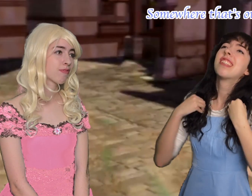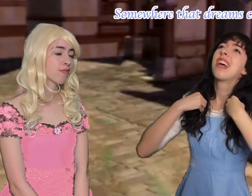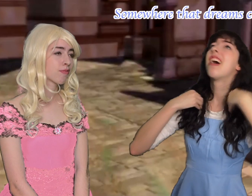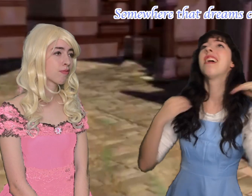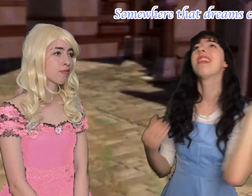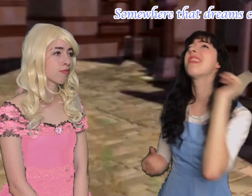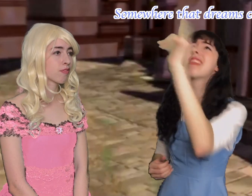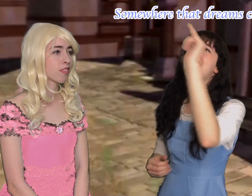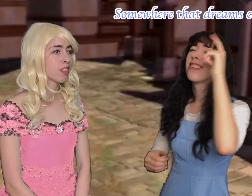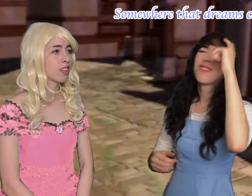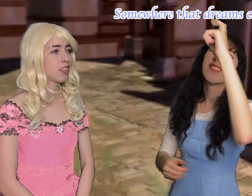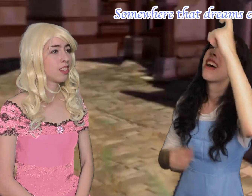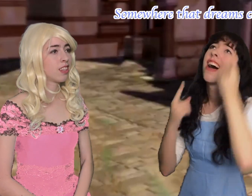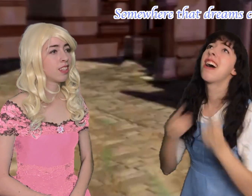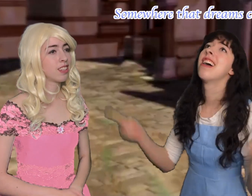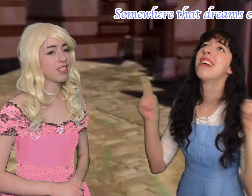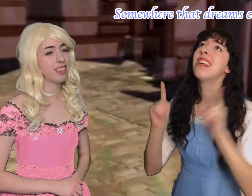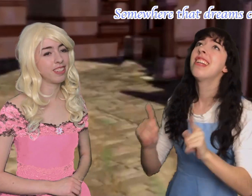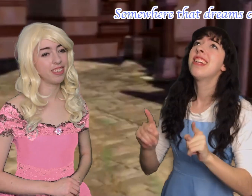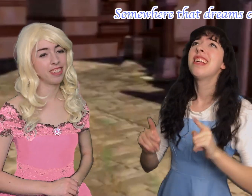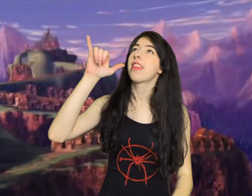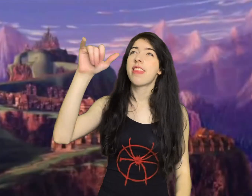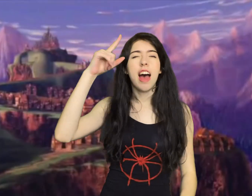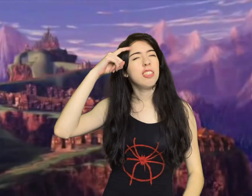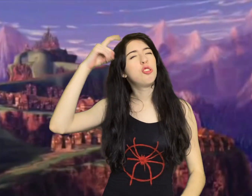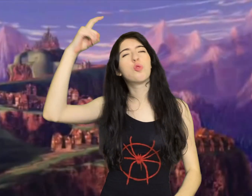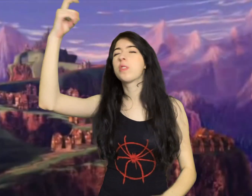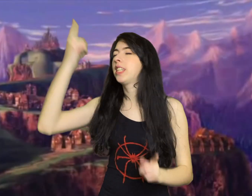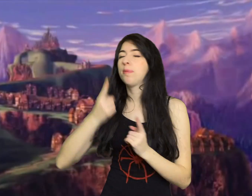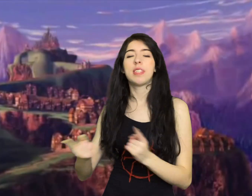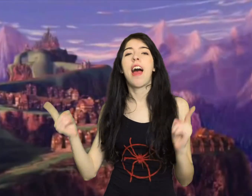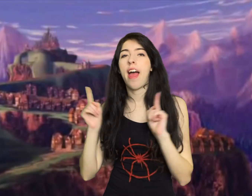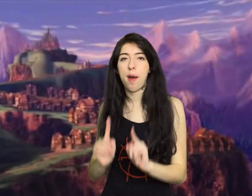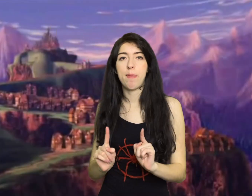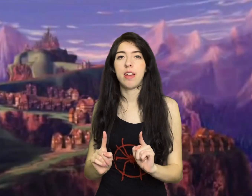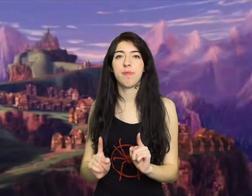somewhere that dreams come true THAT DREAMS HAPPEN